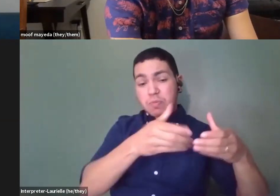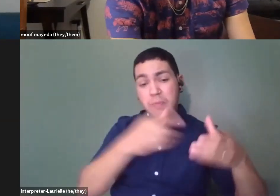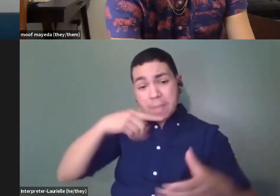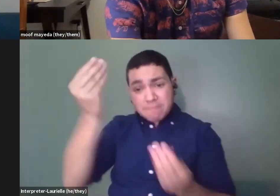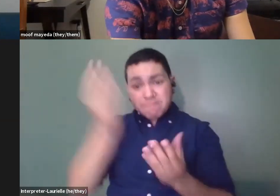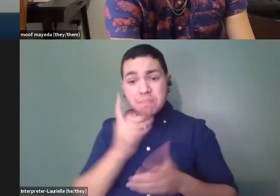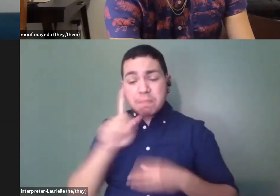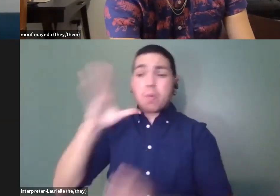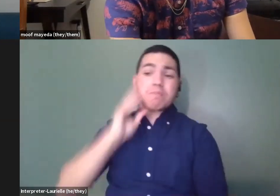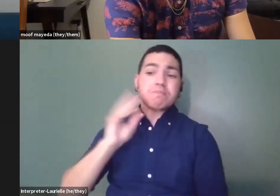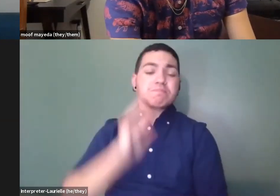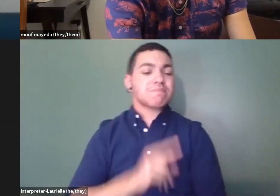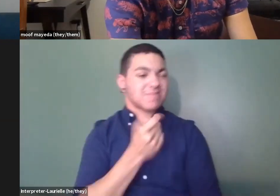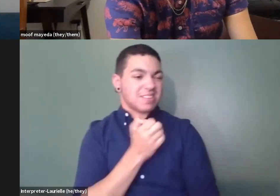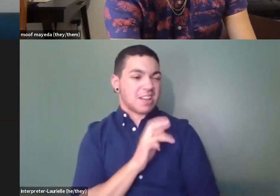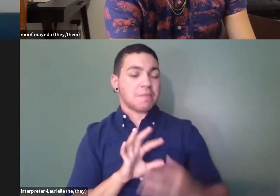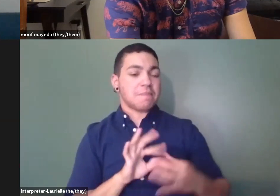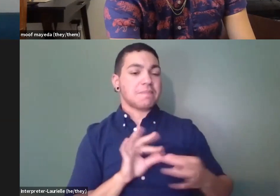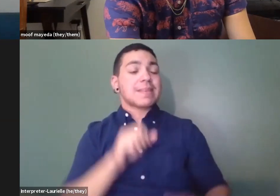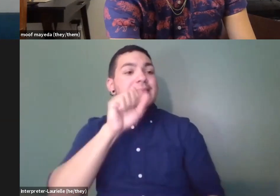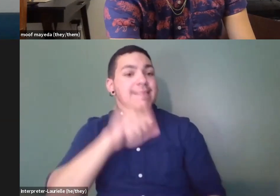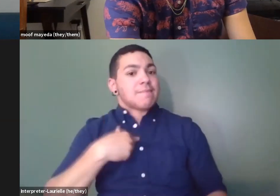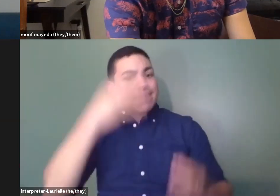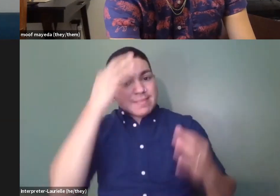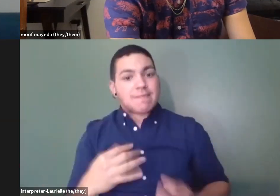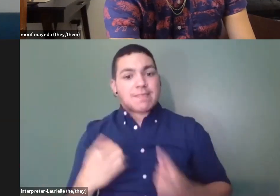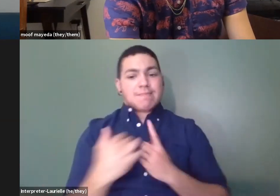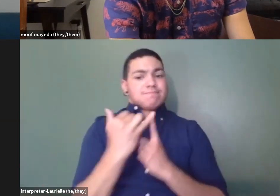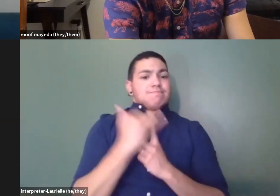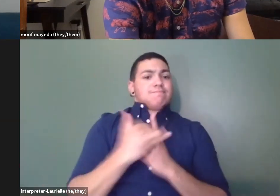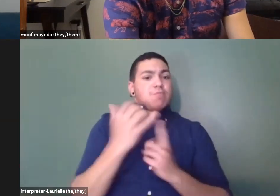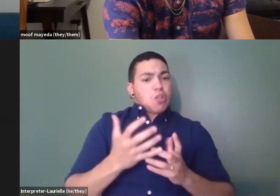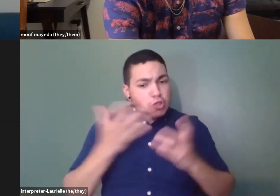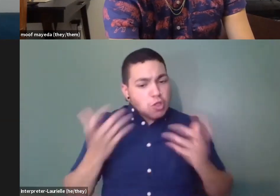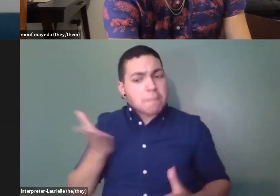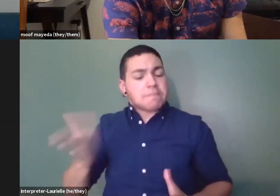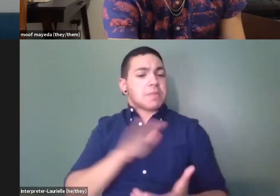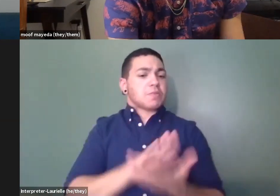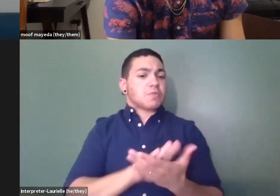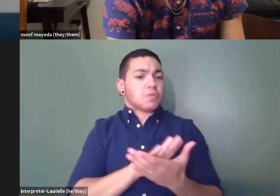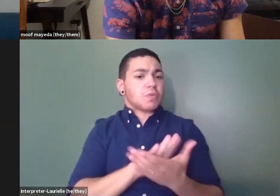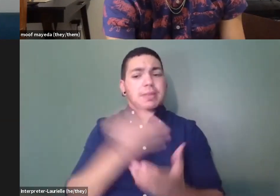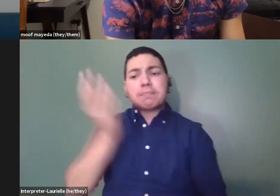school my mom called me over to see an article that she was reading on her phone, and I learned through the local news